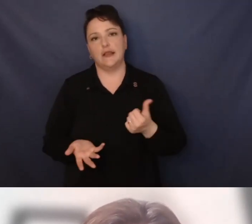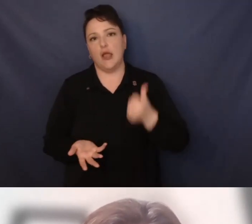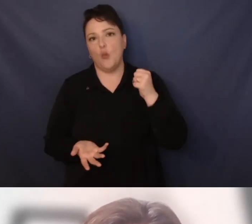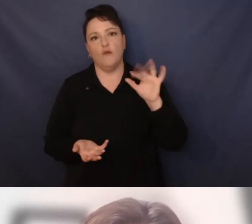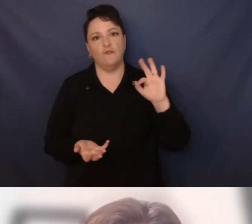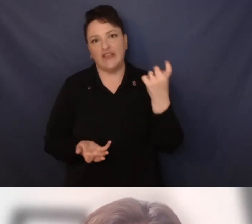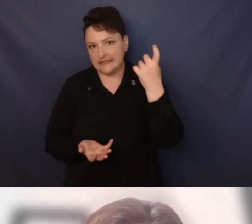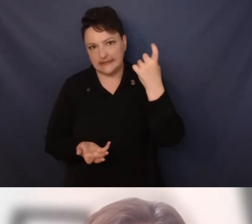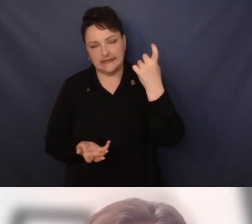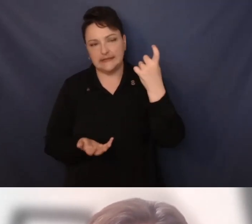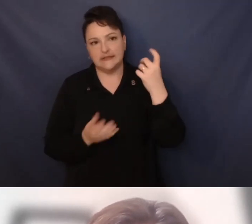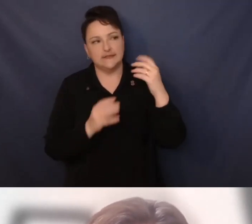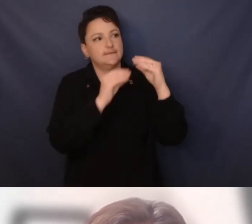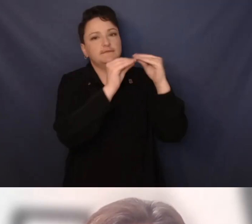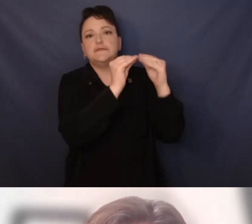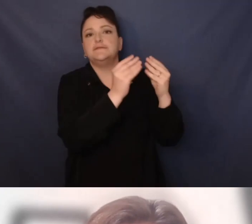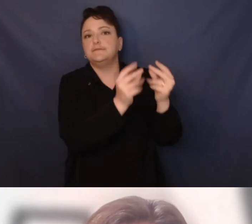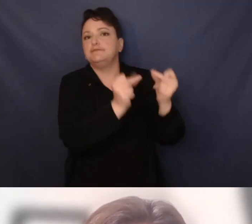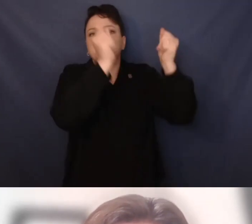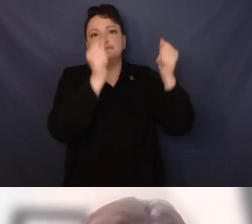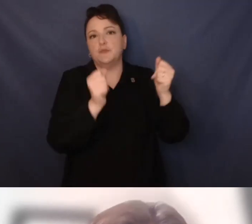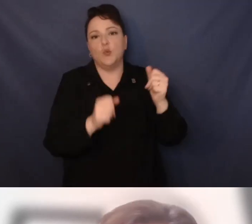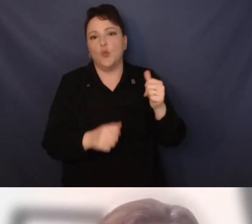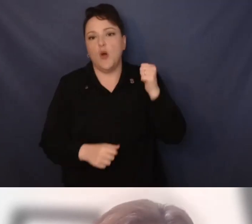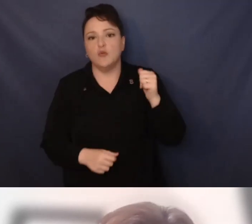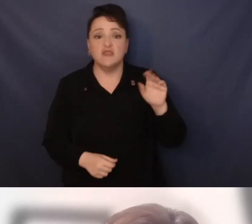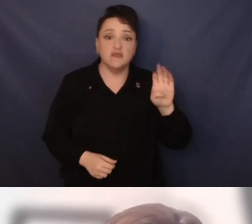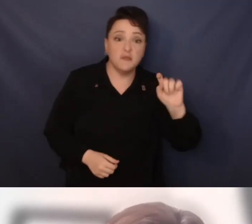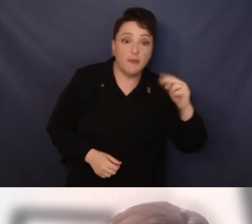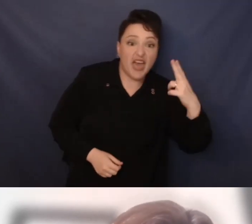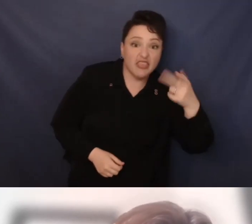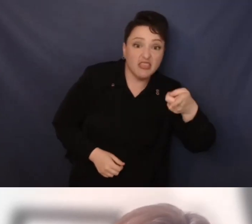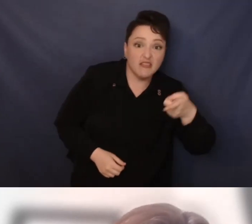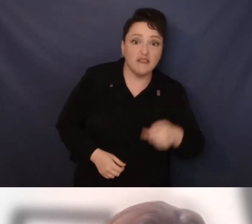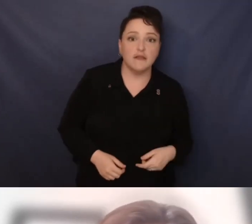relevant schedule. Beth, what are your ideas? >> BETH KENNY: Yeah, I think if I'm being told